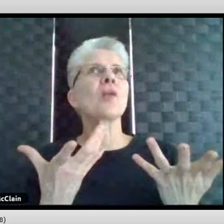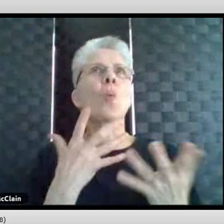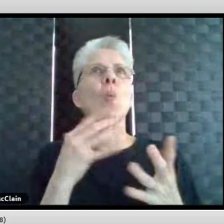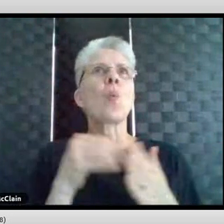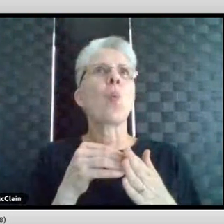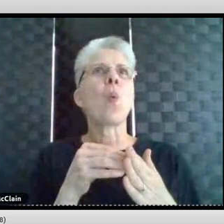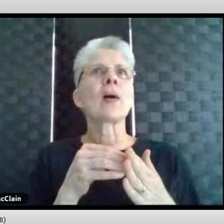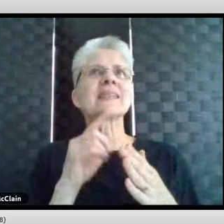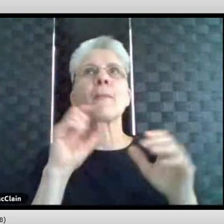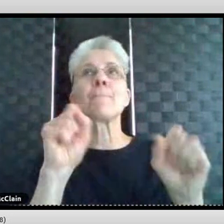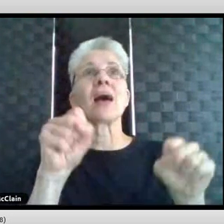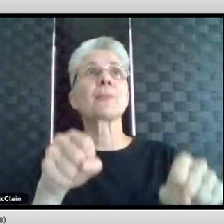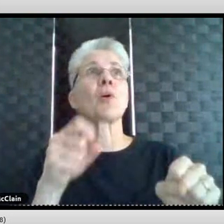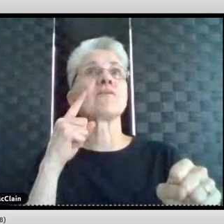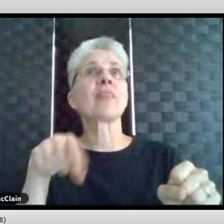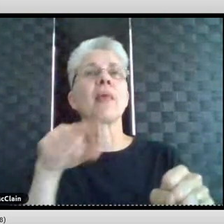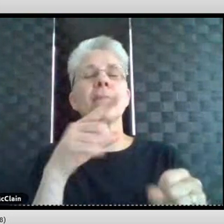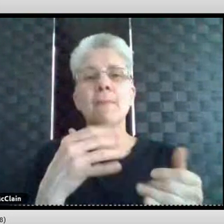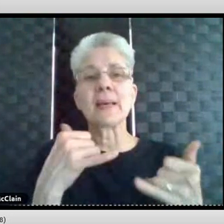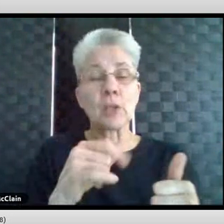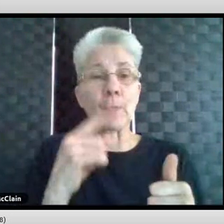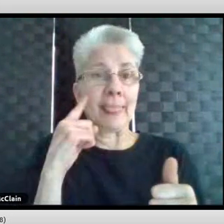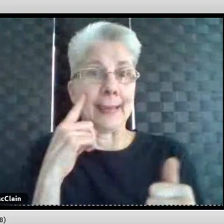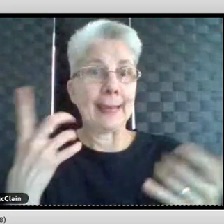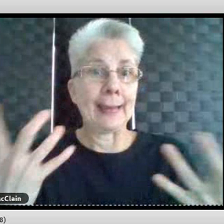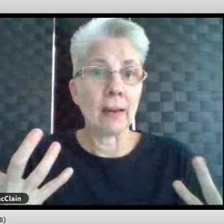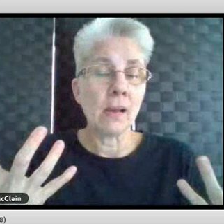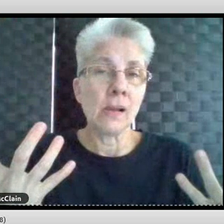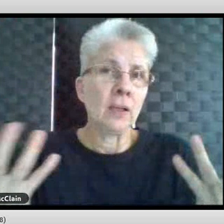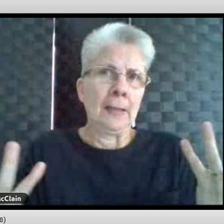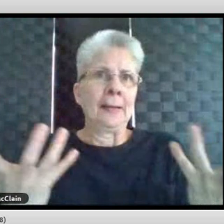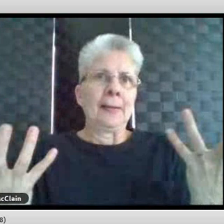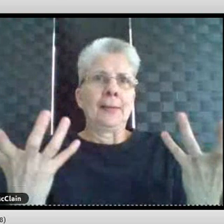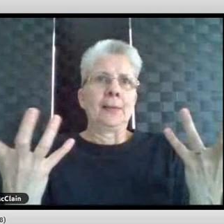They may still be thinking, "Games checked out,